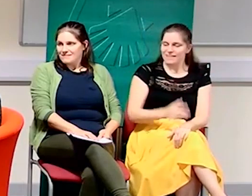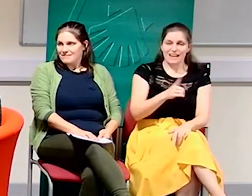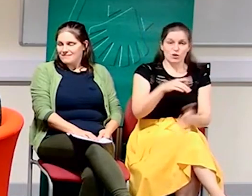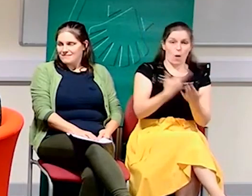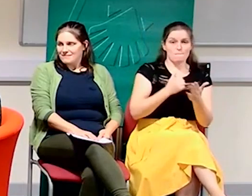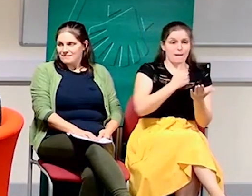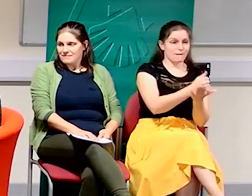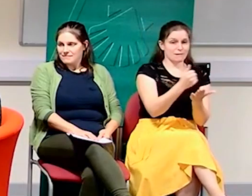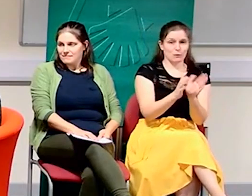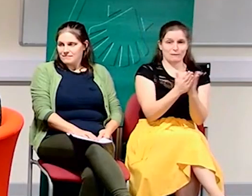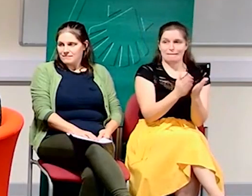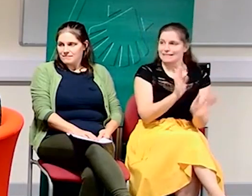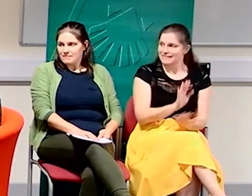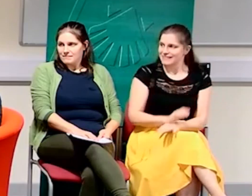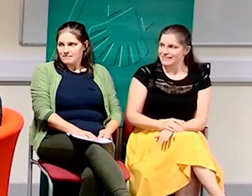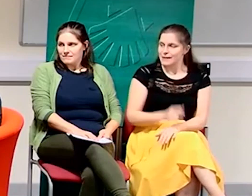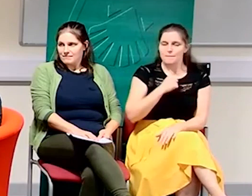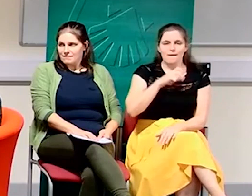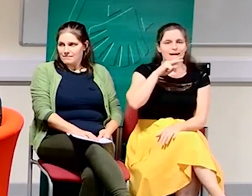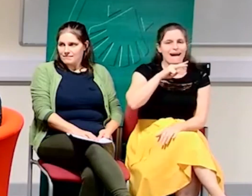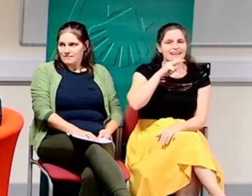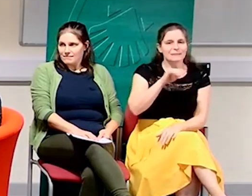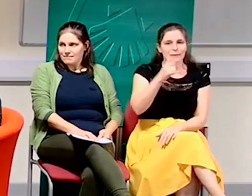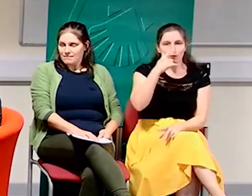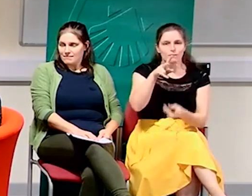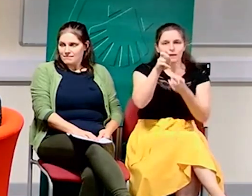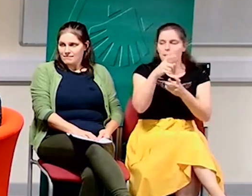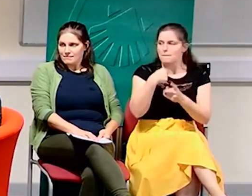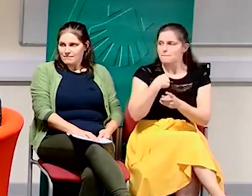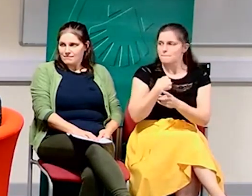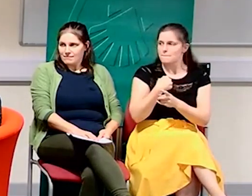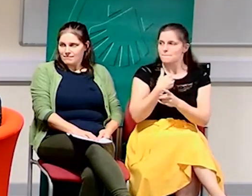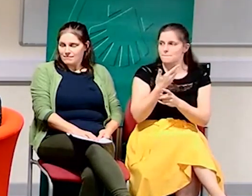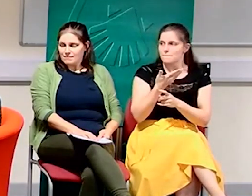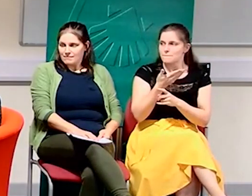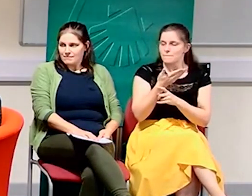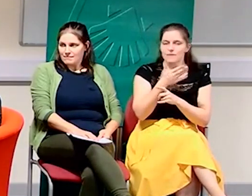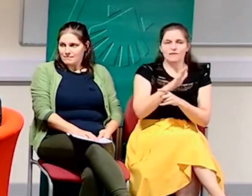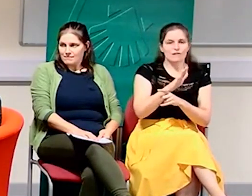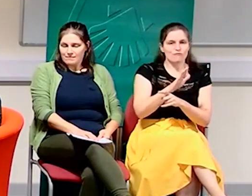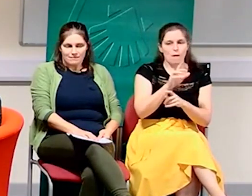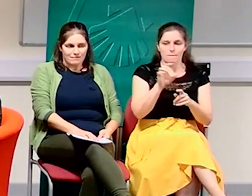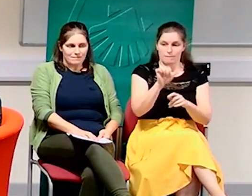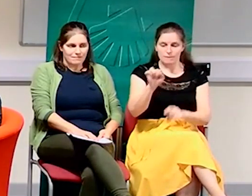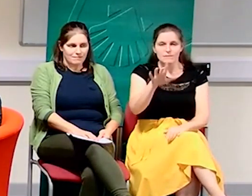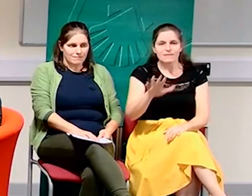you may tell from my accent that um I I come from a Mediterranean place it's Greece where